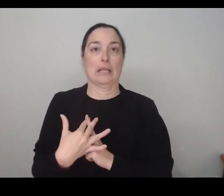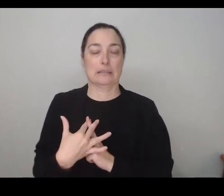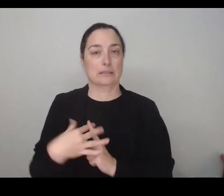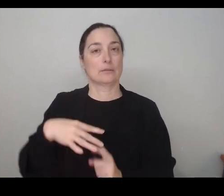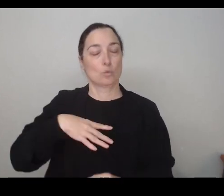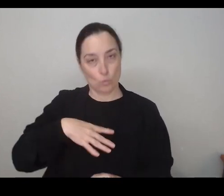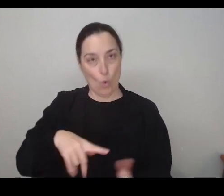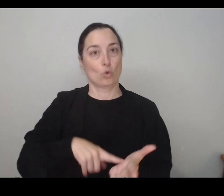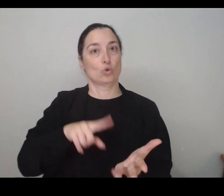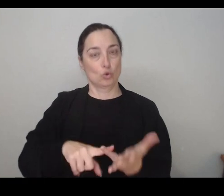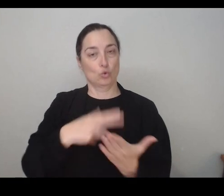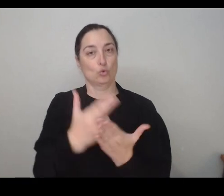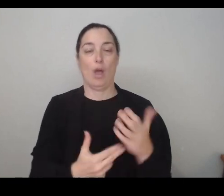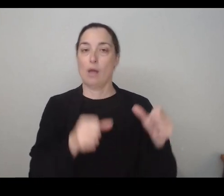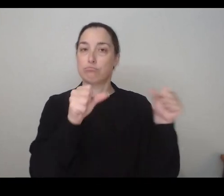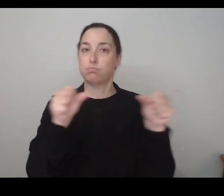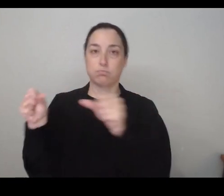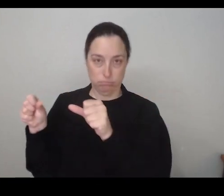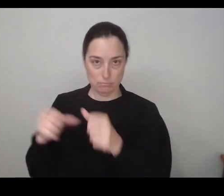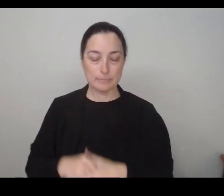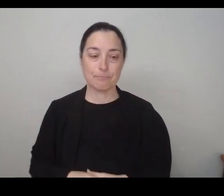So that's also, I would say, the Maison du Jouir in a way,